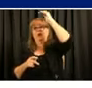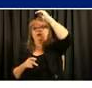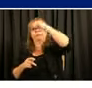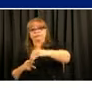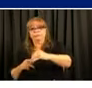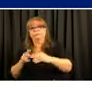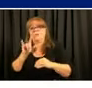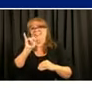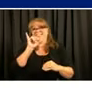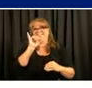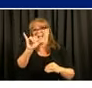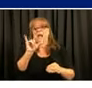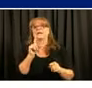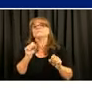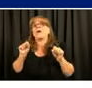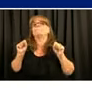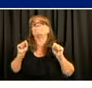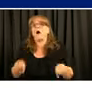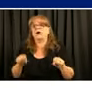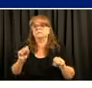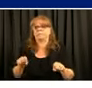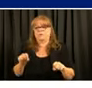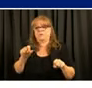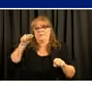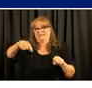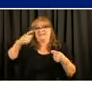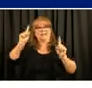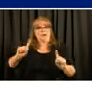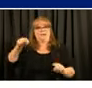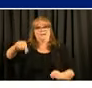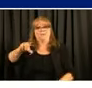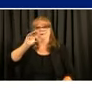to decrease as it has the last couple of weeks that's everything i have for you today thank you